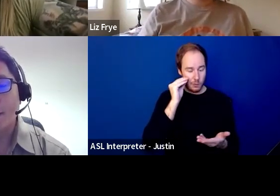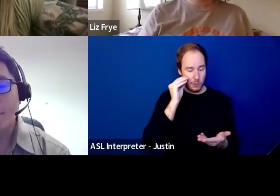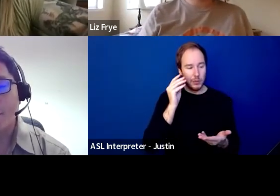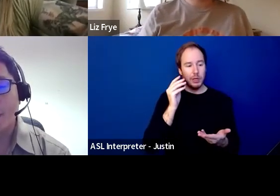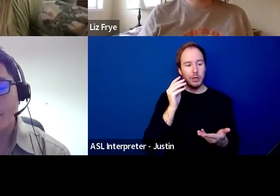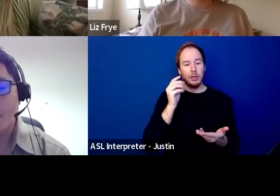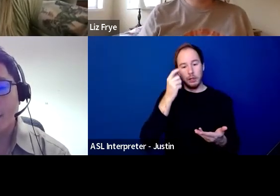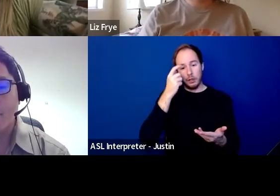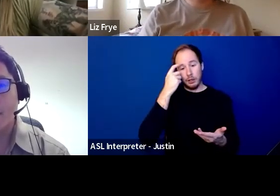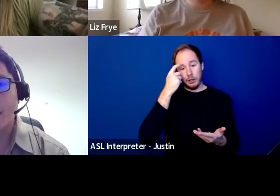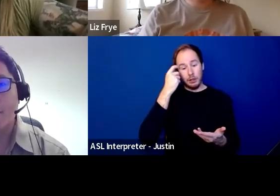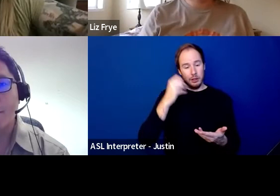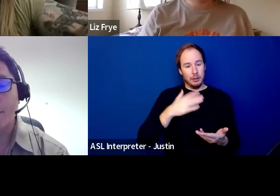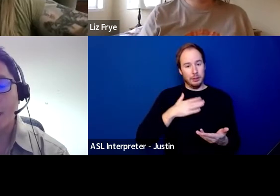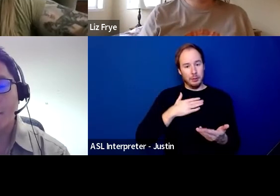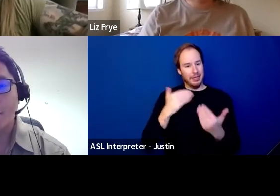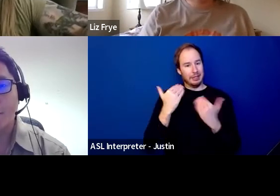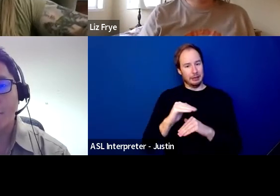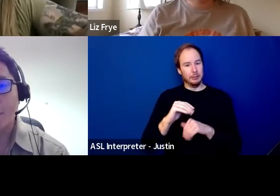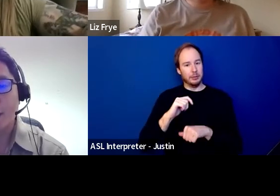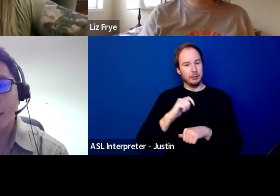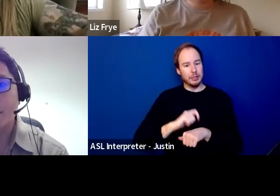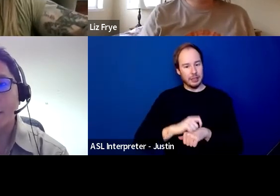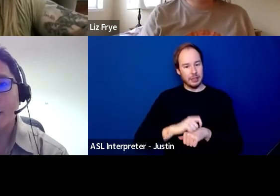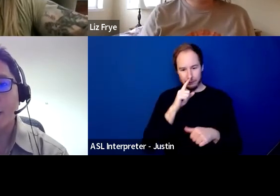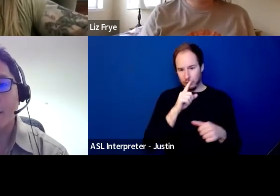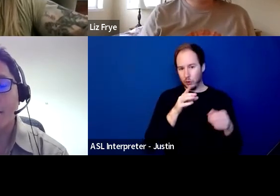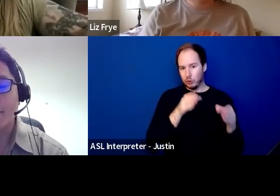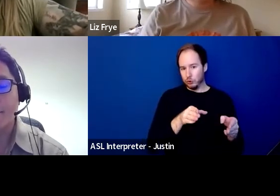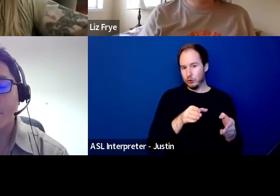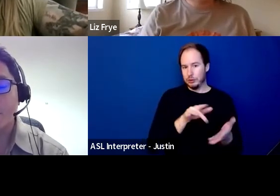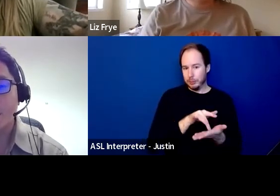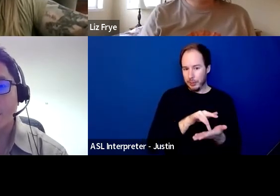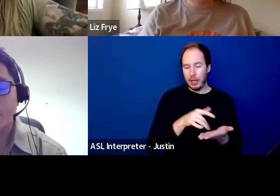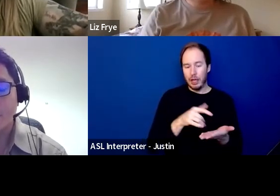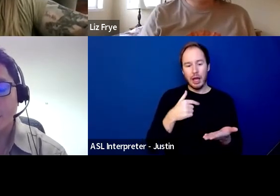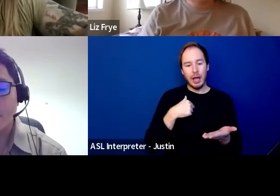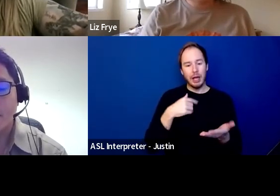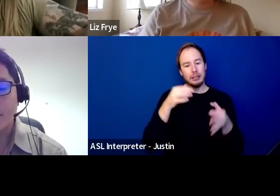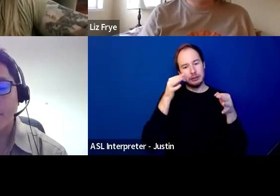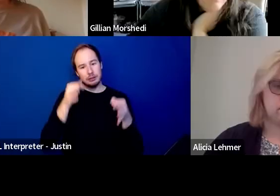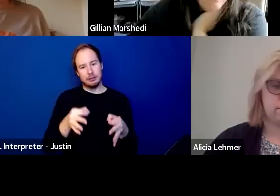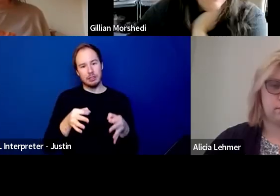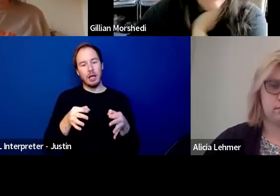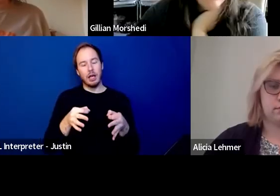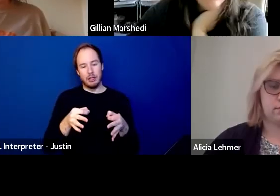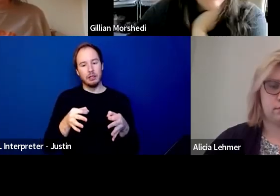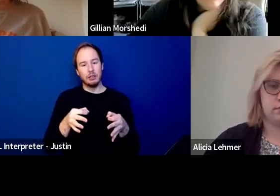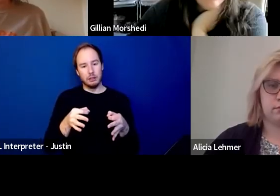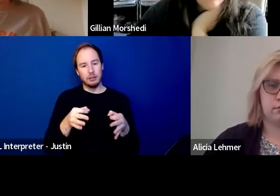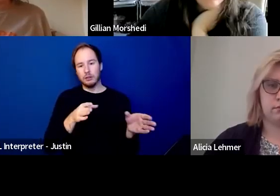And then because of my limited time being able to do street medicine, I have chosen to kind of focus on the individuals